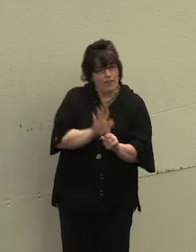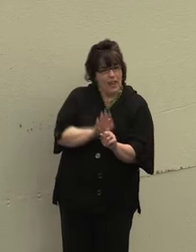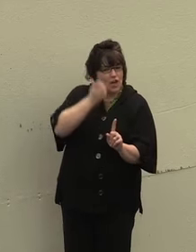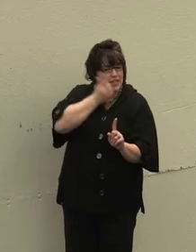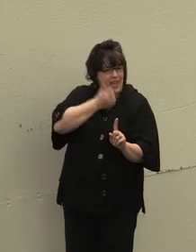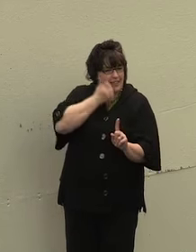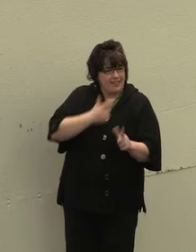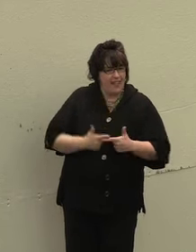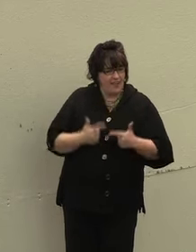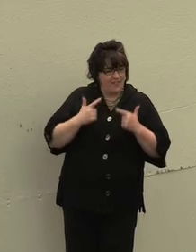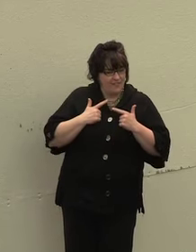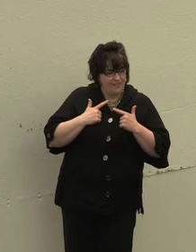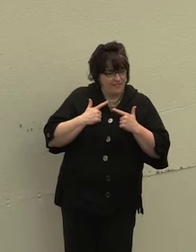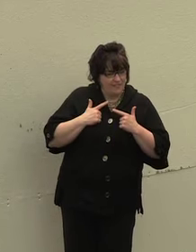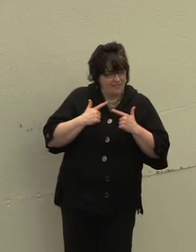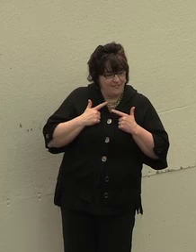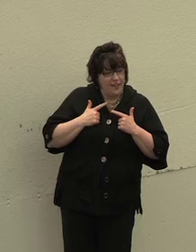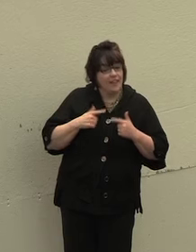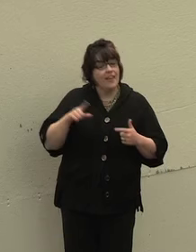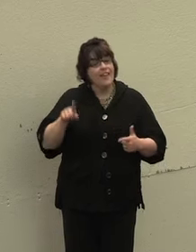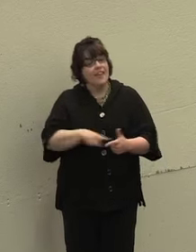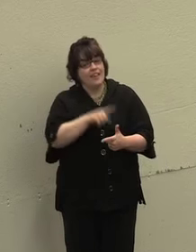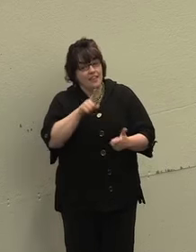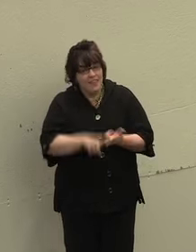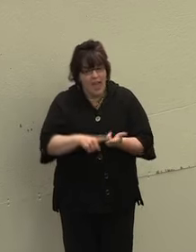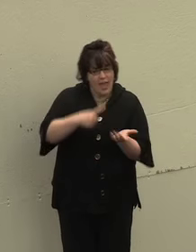And then we discuss together.